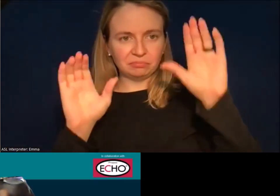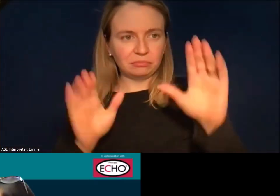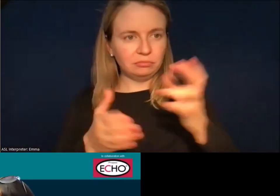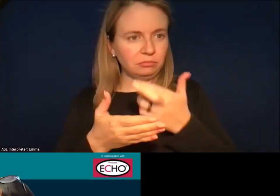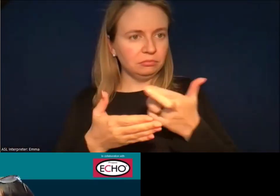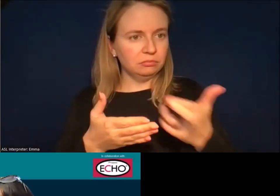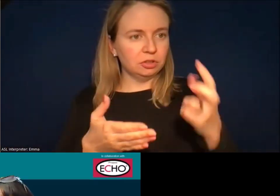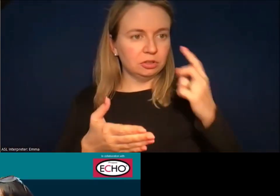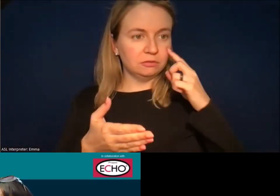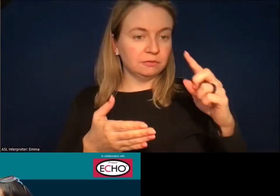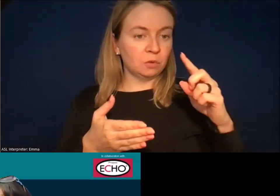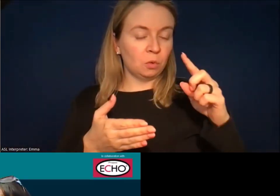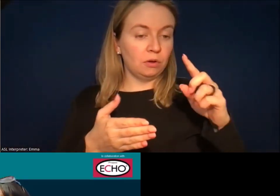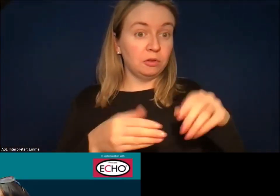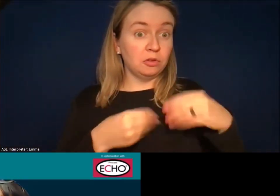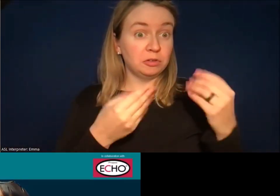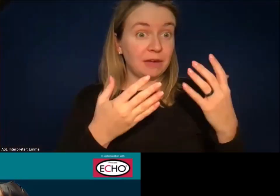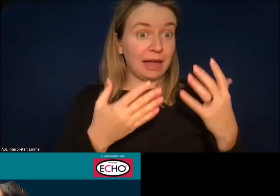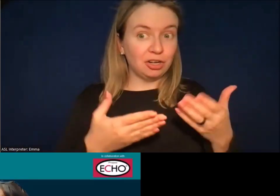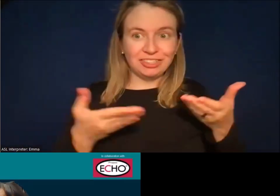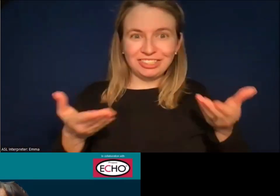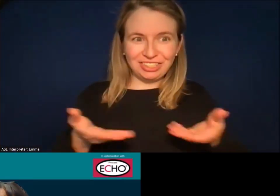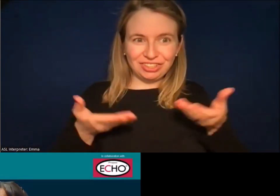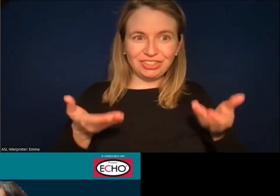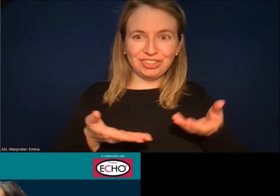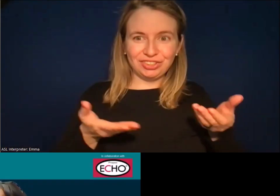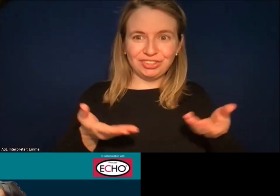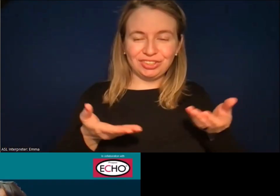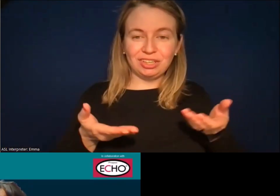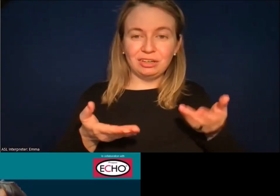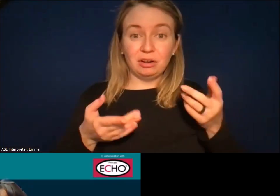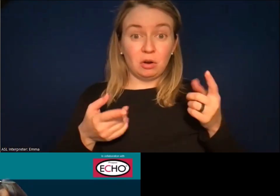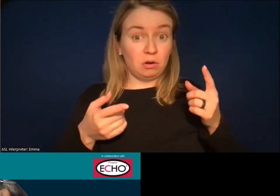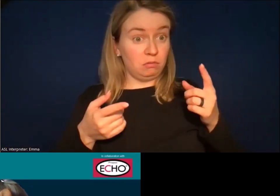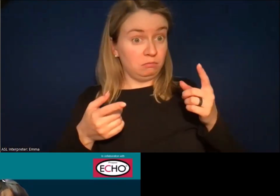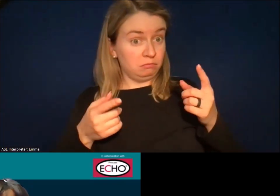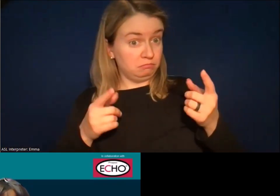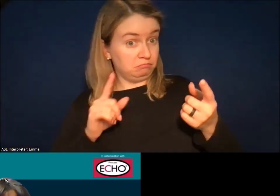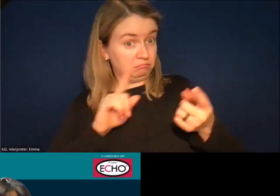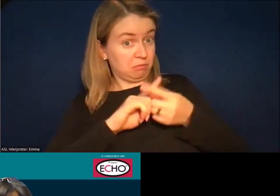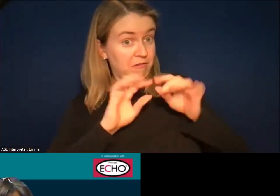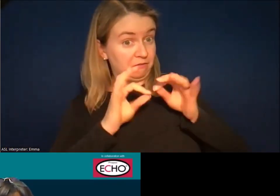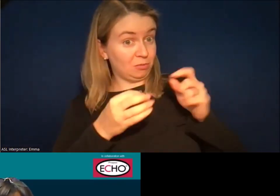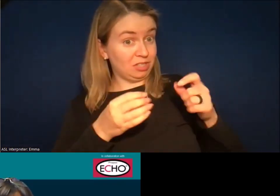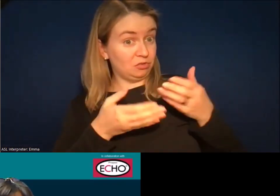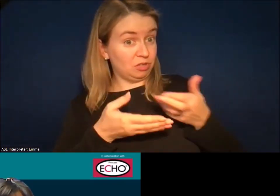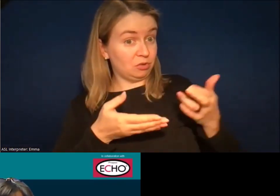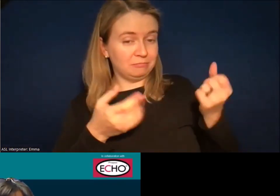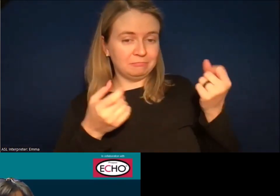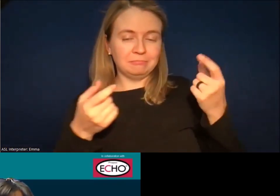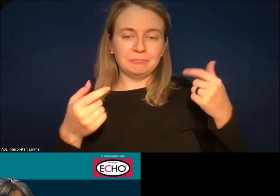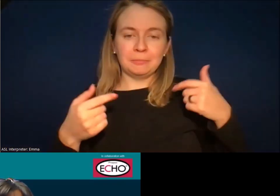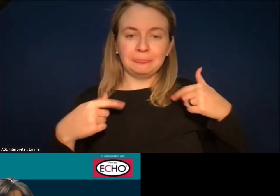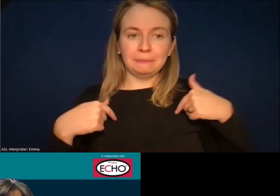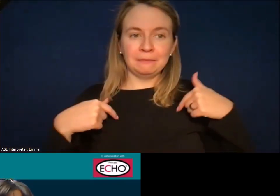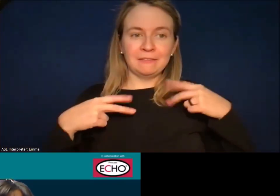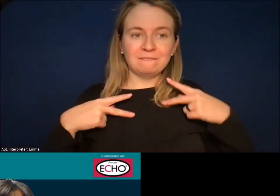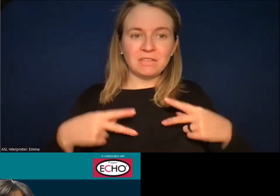those part, C providers, for on here that when you have a family that needs those resources, as a physical therapist, I lean on my